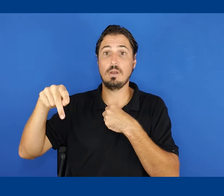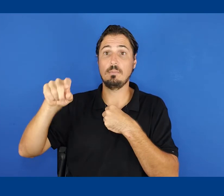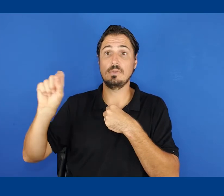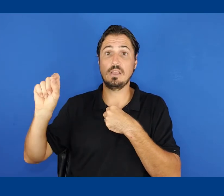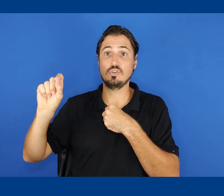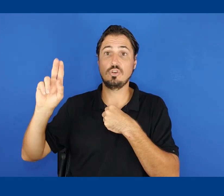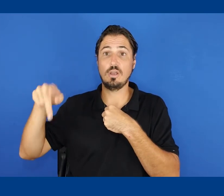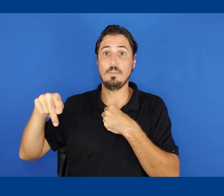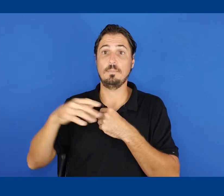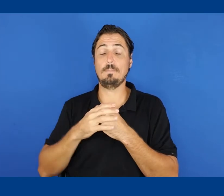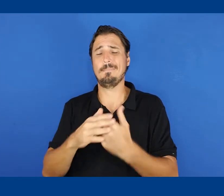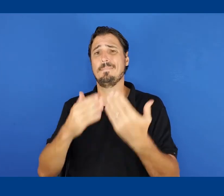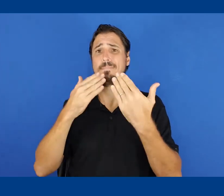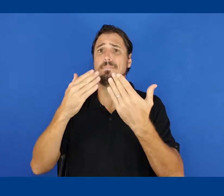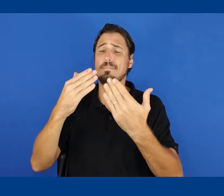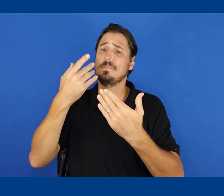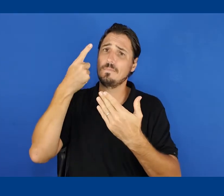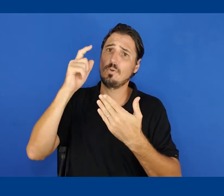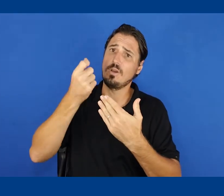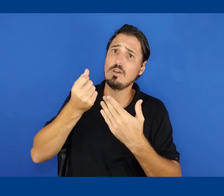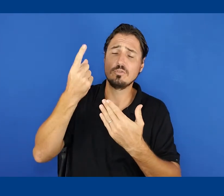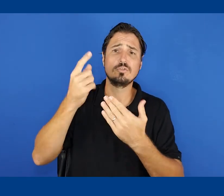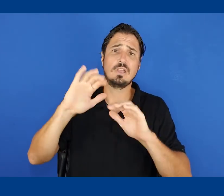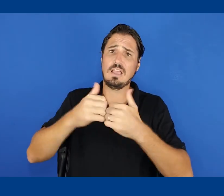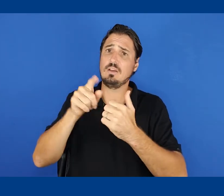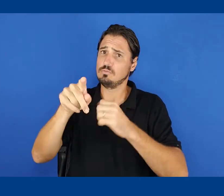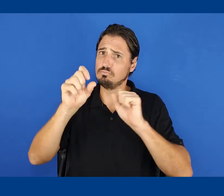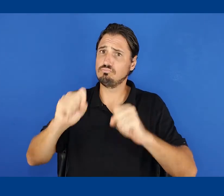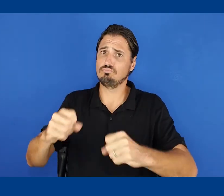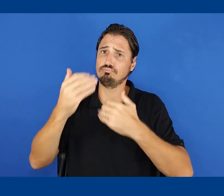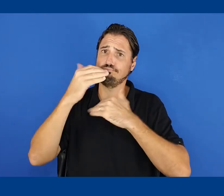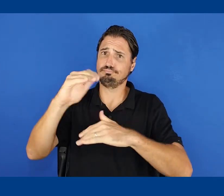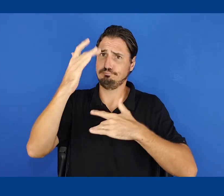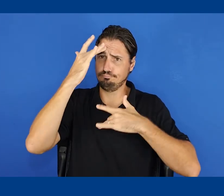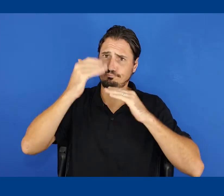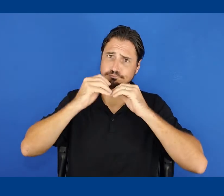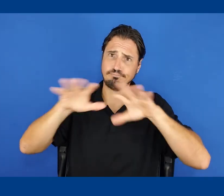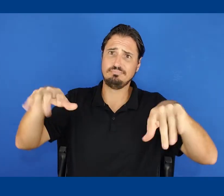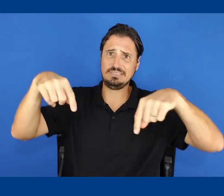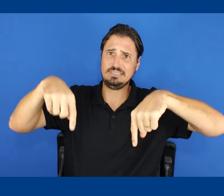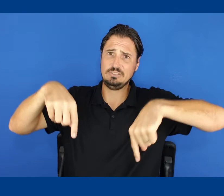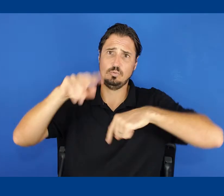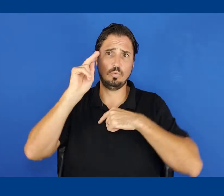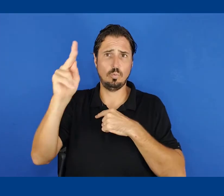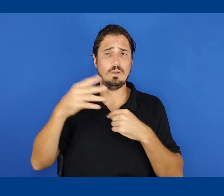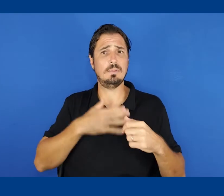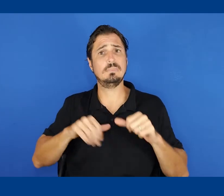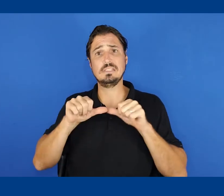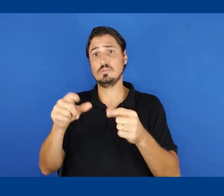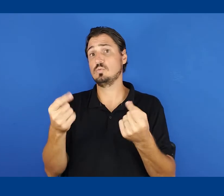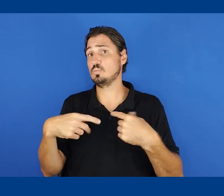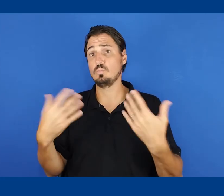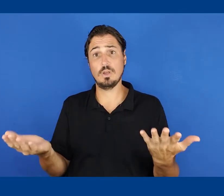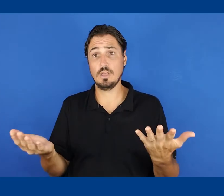We thank you for understanding the role you play in mitigating the spread of COVID-19 on our island….please continue to….